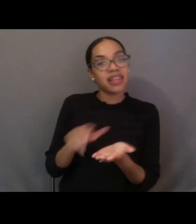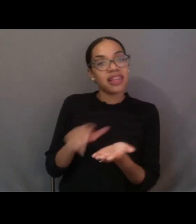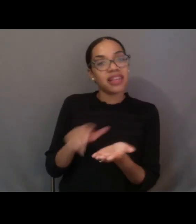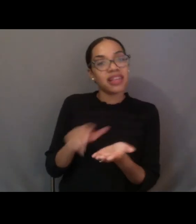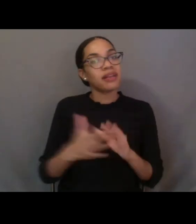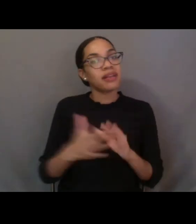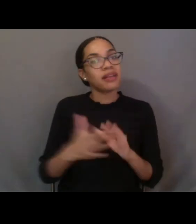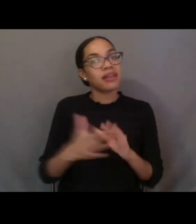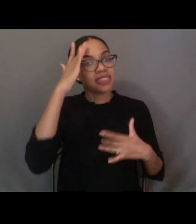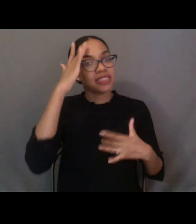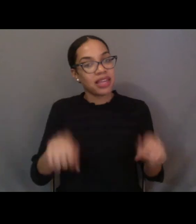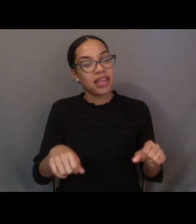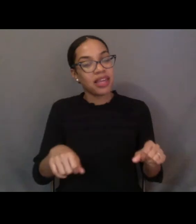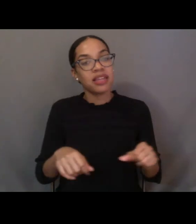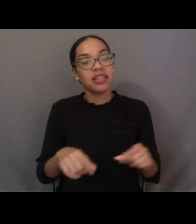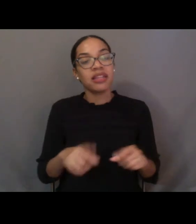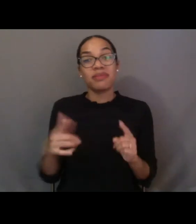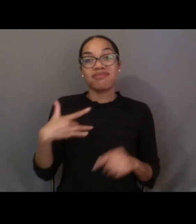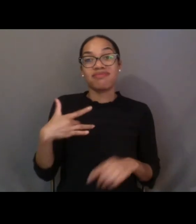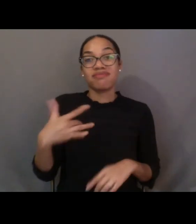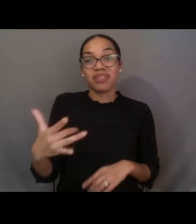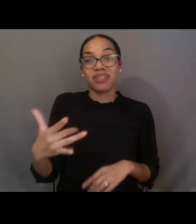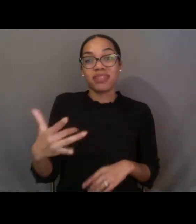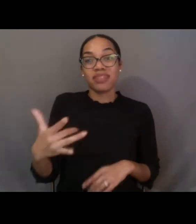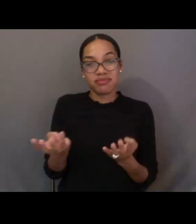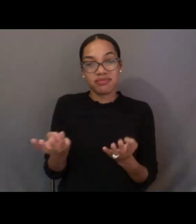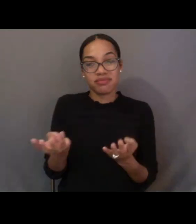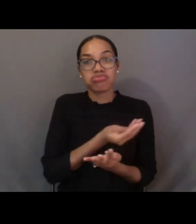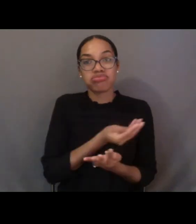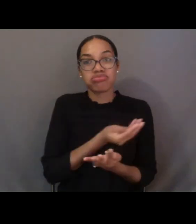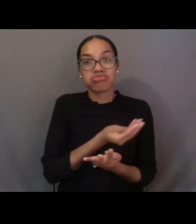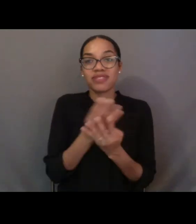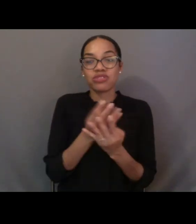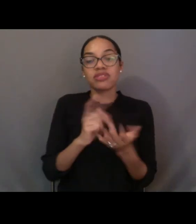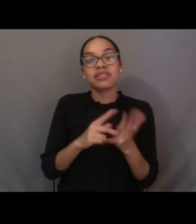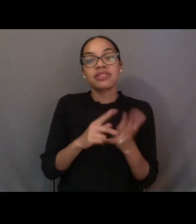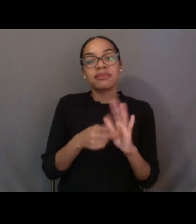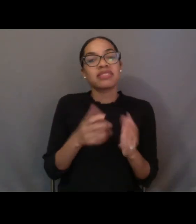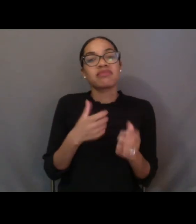in their filtering, they can stay pretty hardy by filtering all those pollutants and stuff out.